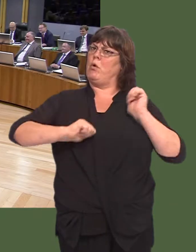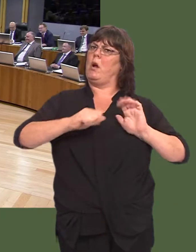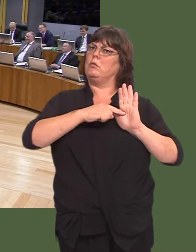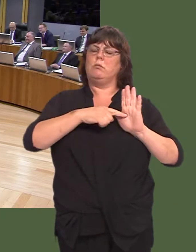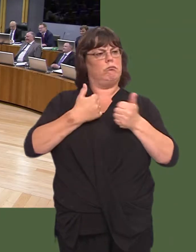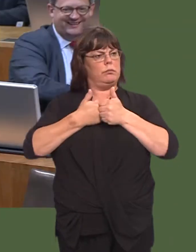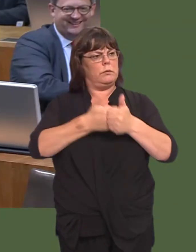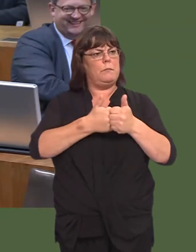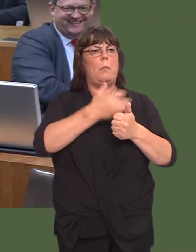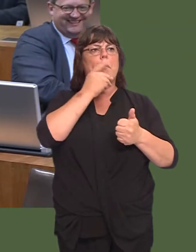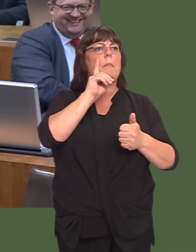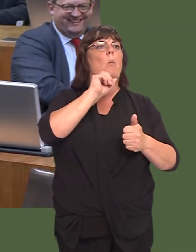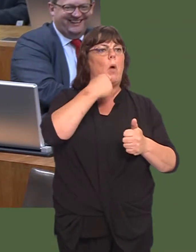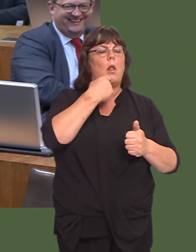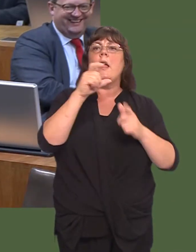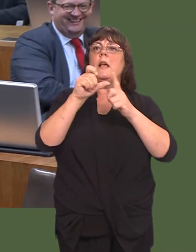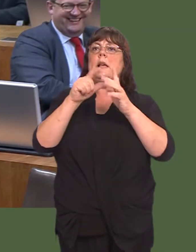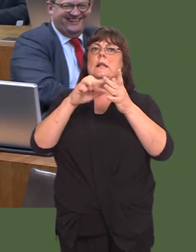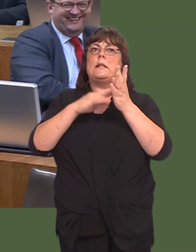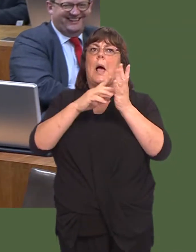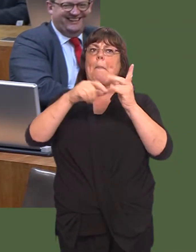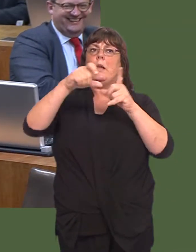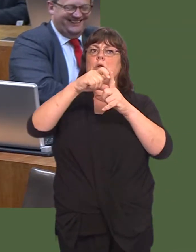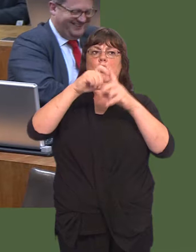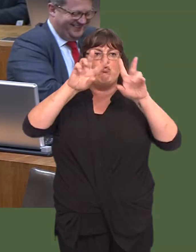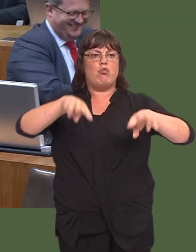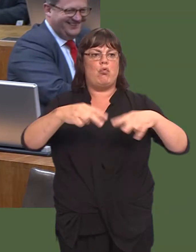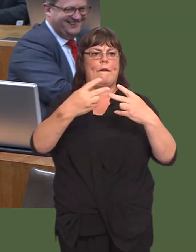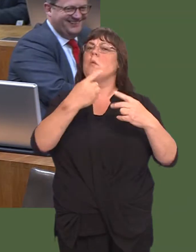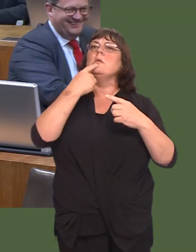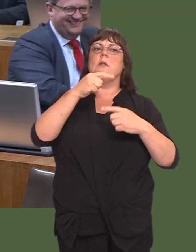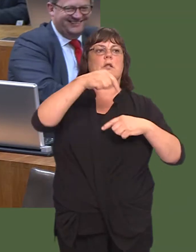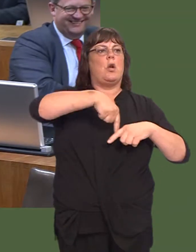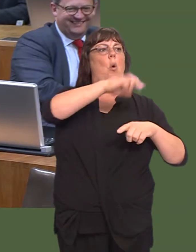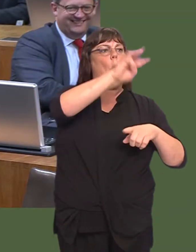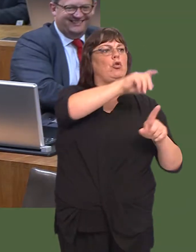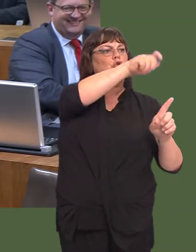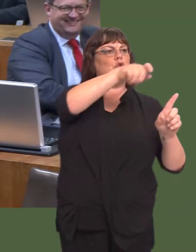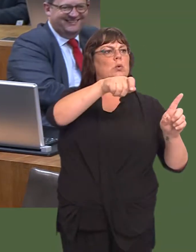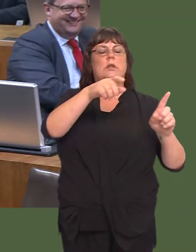One thing we do know is that the Diamond review has put students in Wales ahead of those in